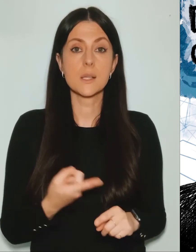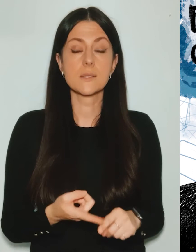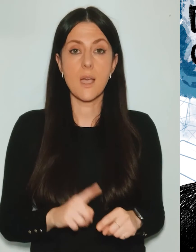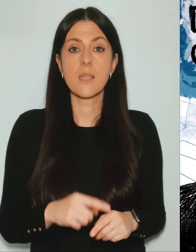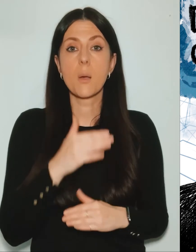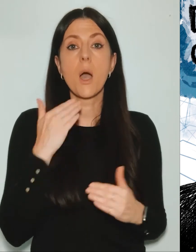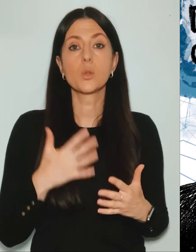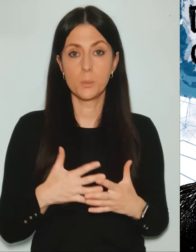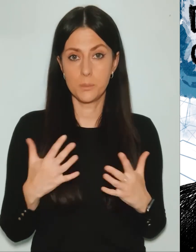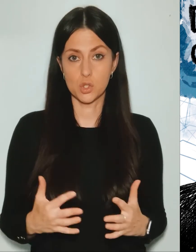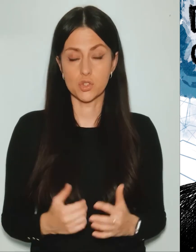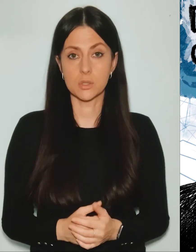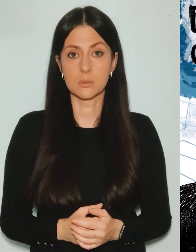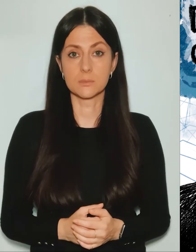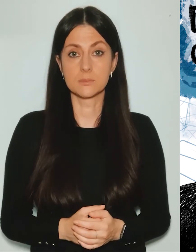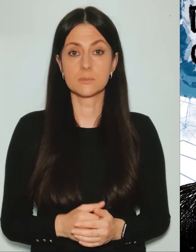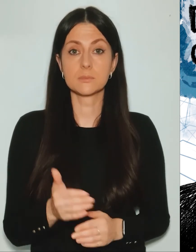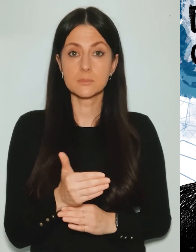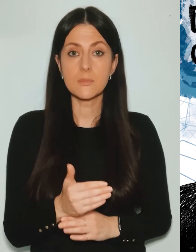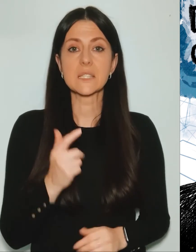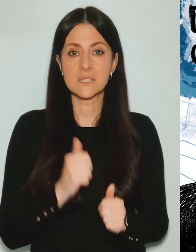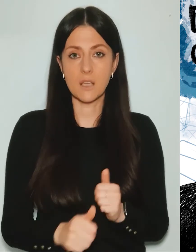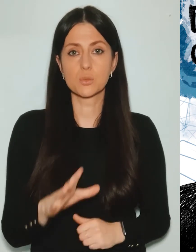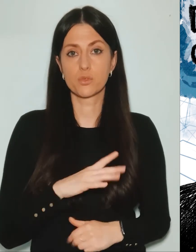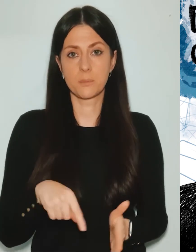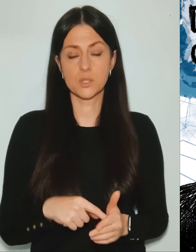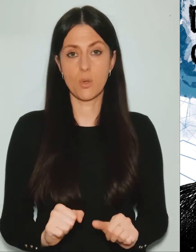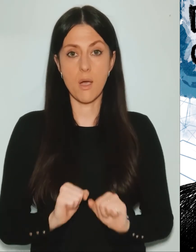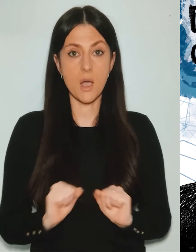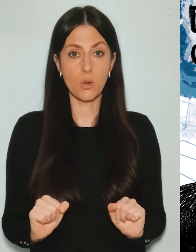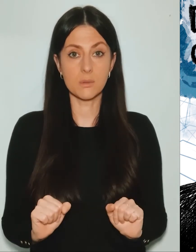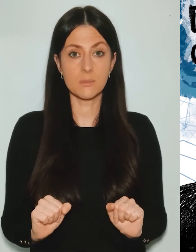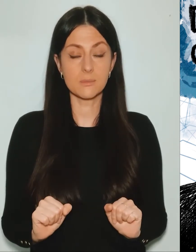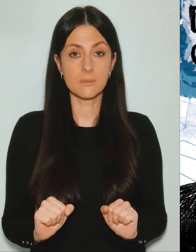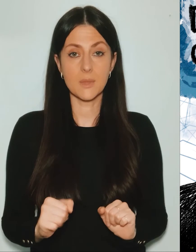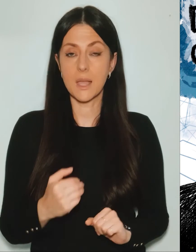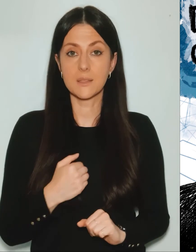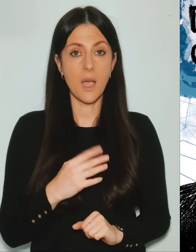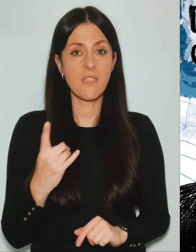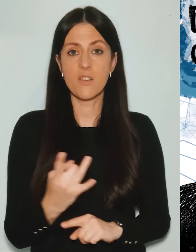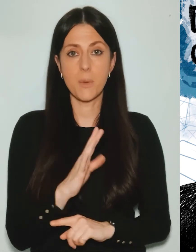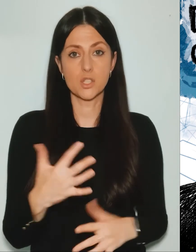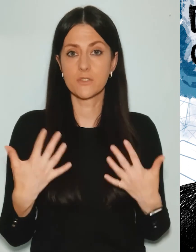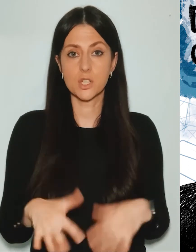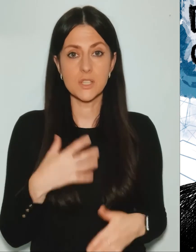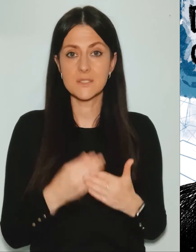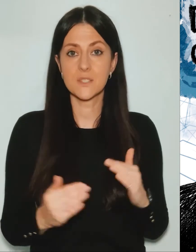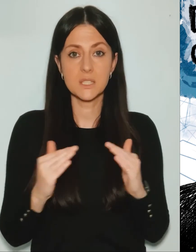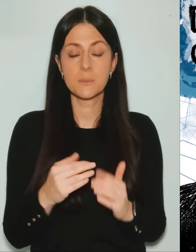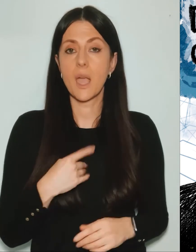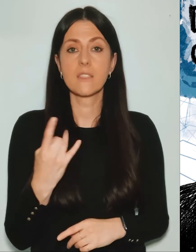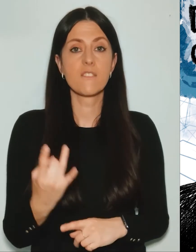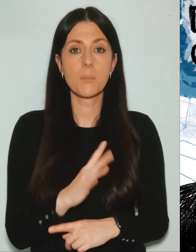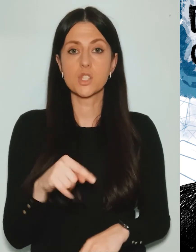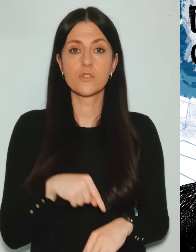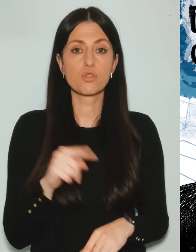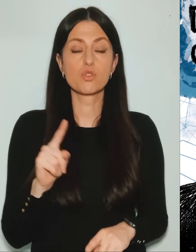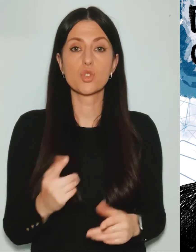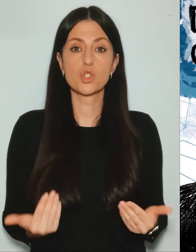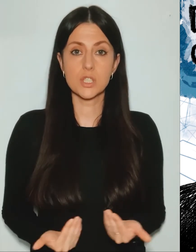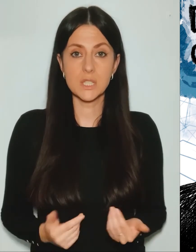It has always been a hero city. And this is not the first time that I have lost my home, this is not the first time that I feel that living in Ukraine is important to me.